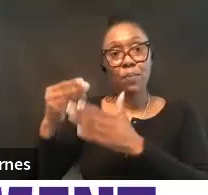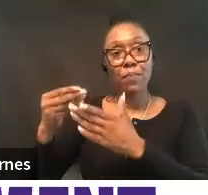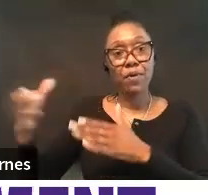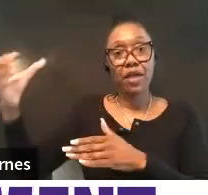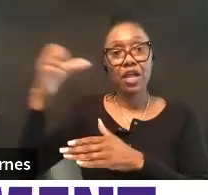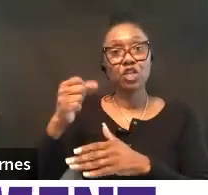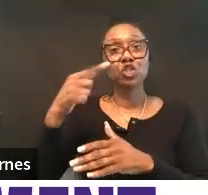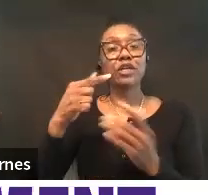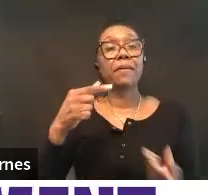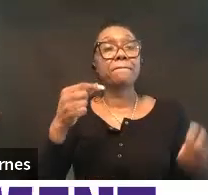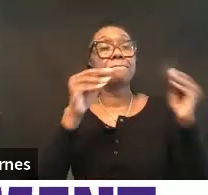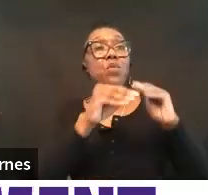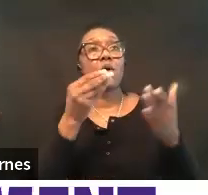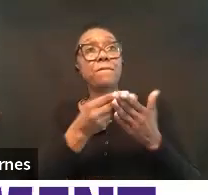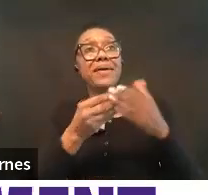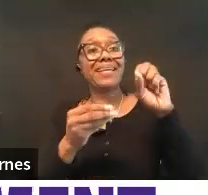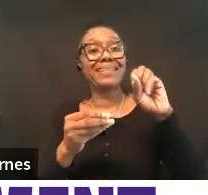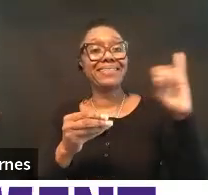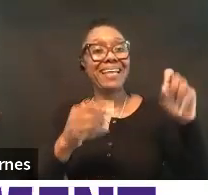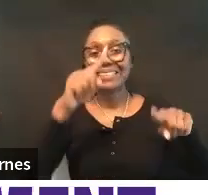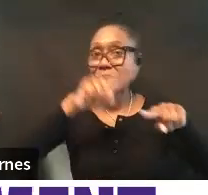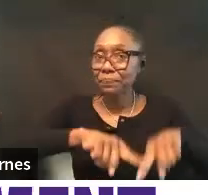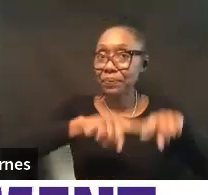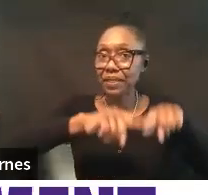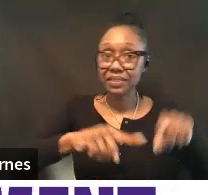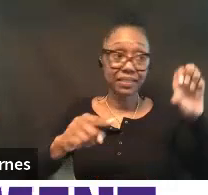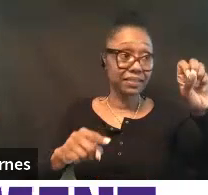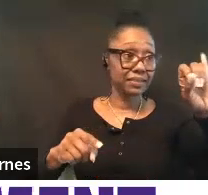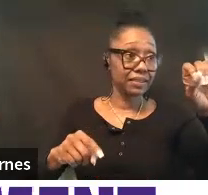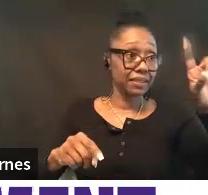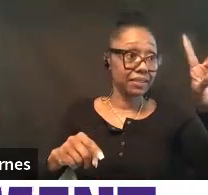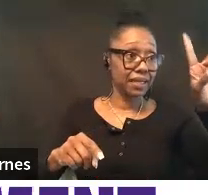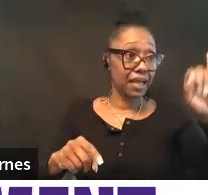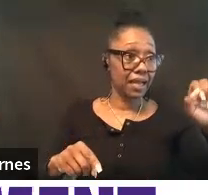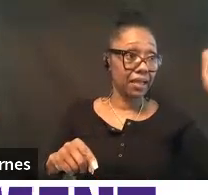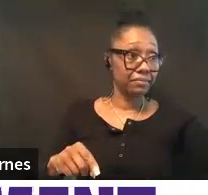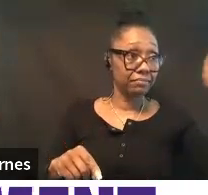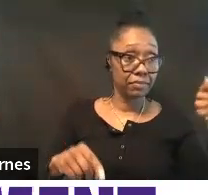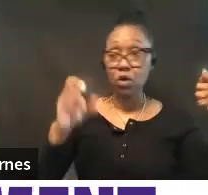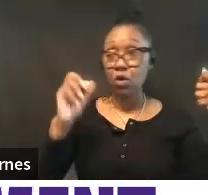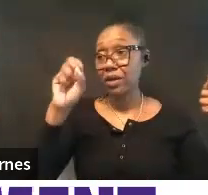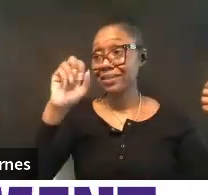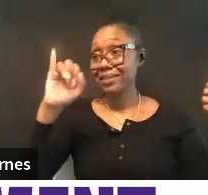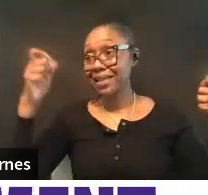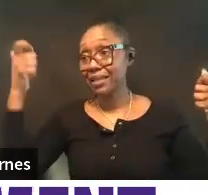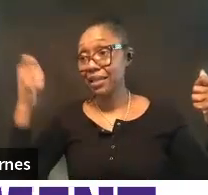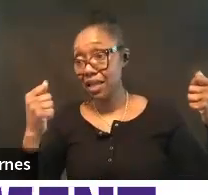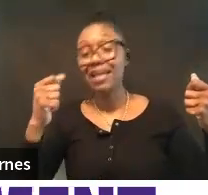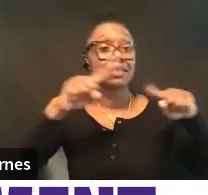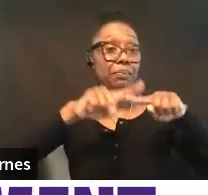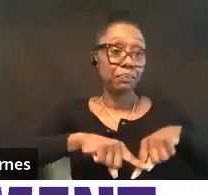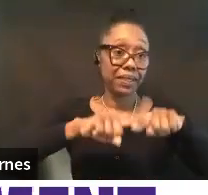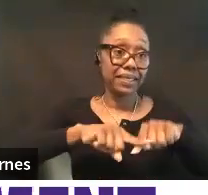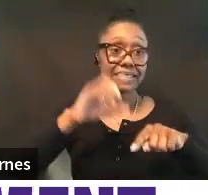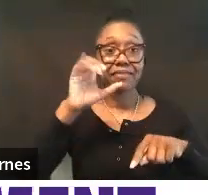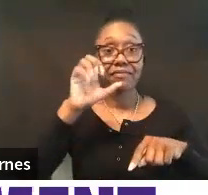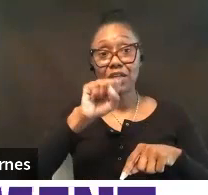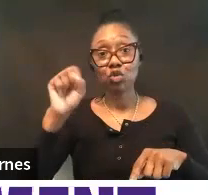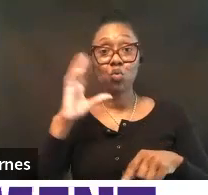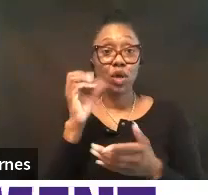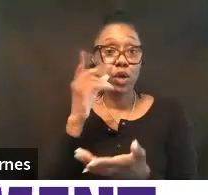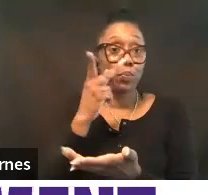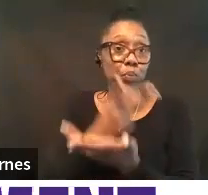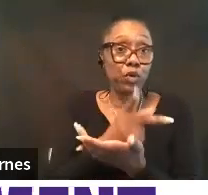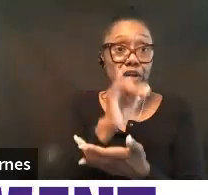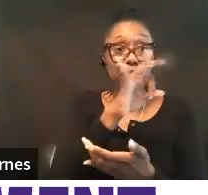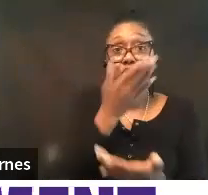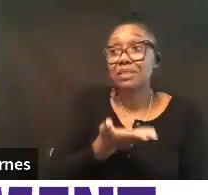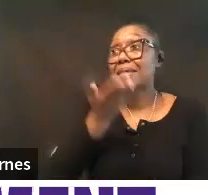So it depends on which benefit you're receiving and whether or not Social Security is able to approve the expenses that you are asking about.